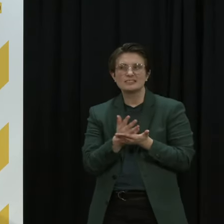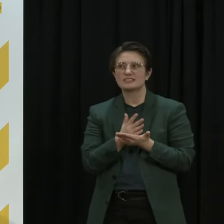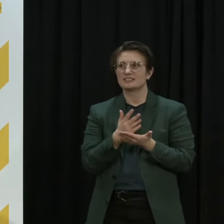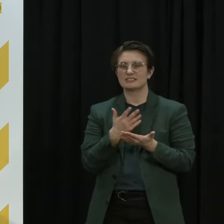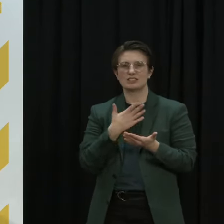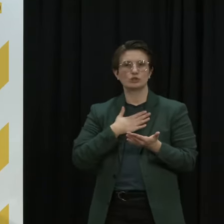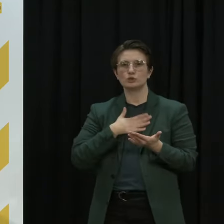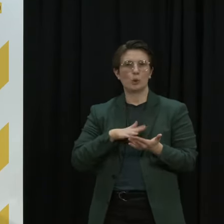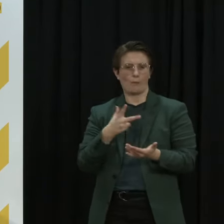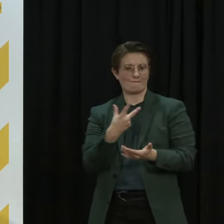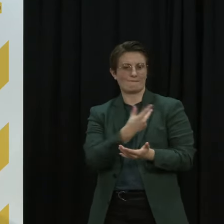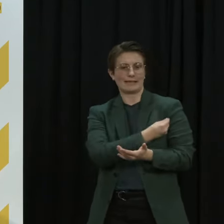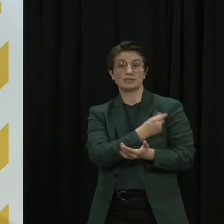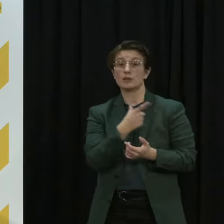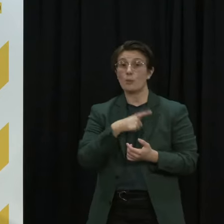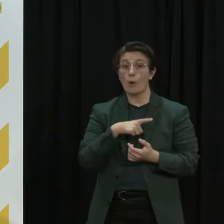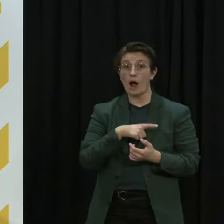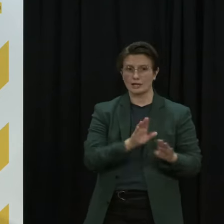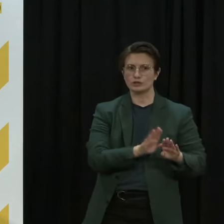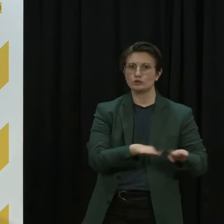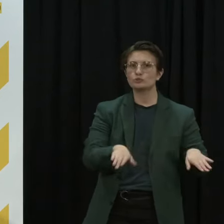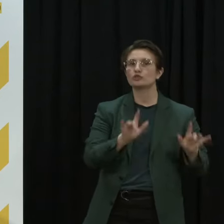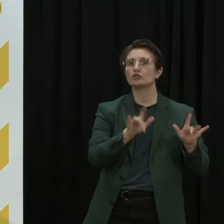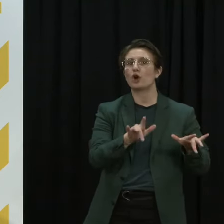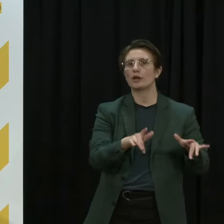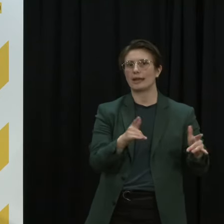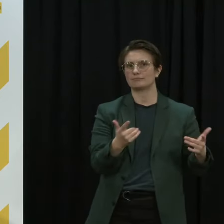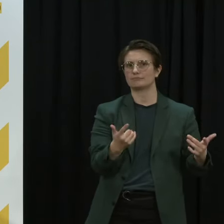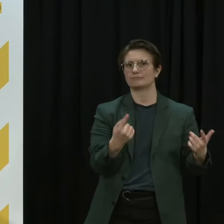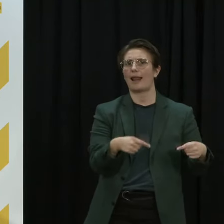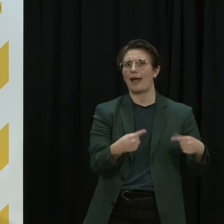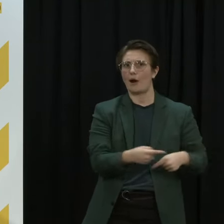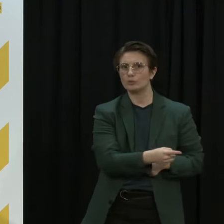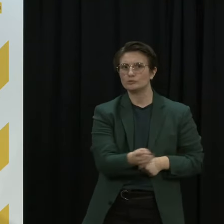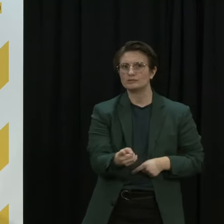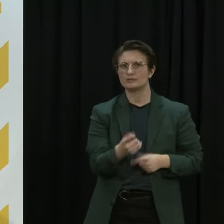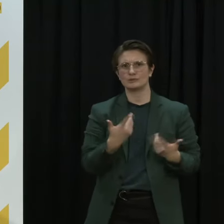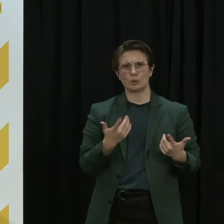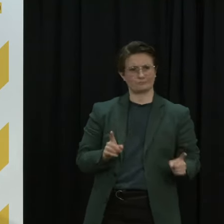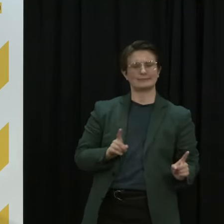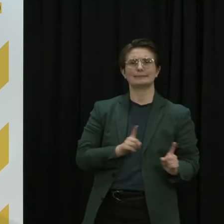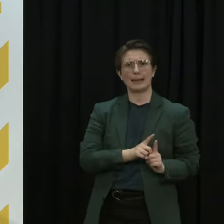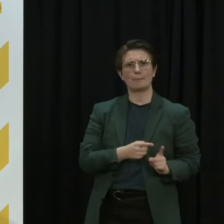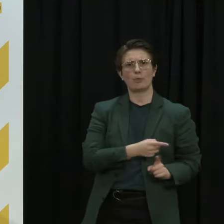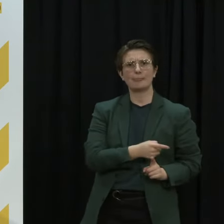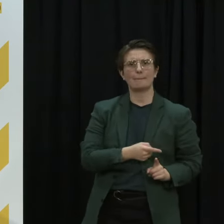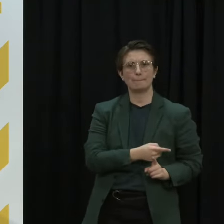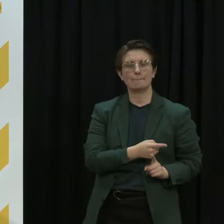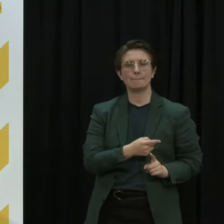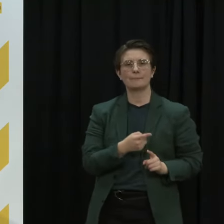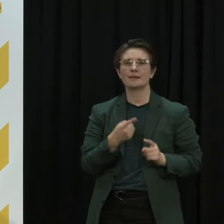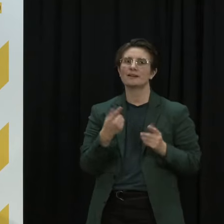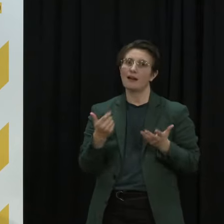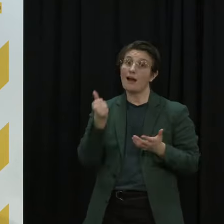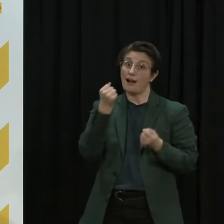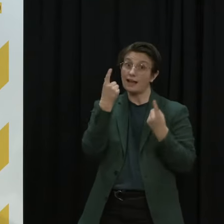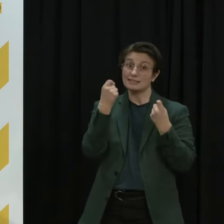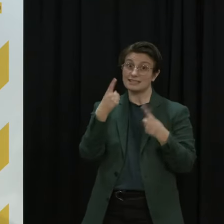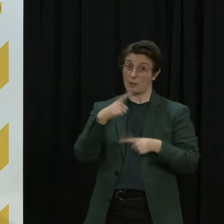questioning whether they feel